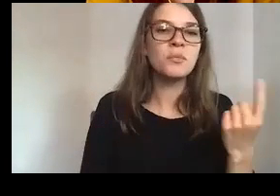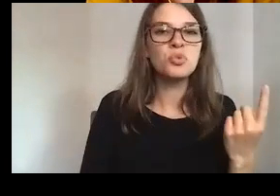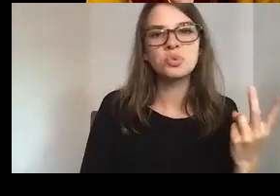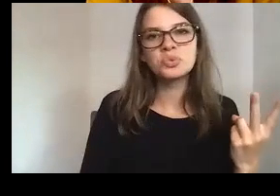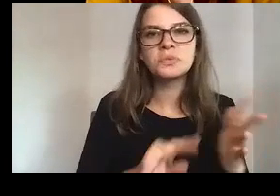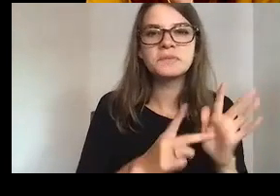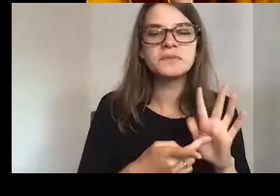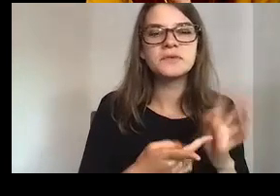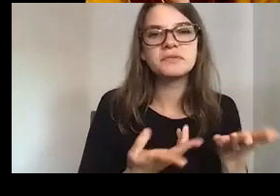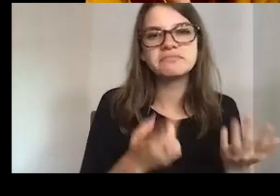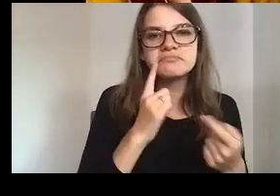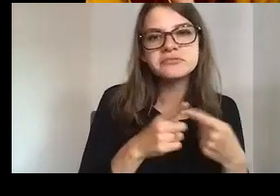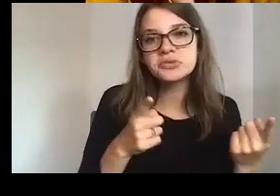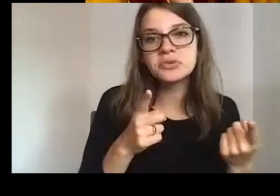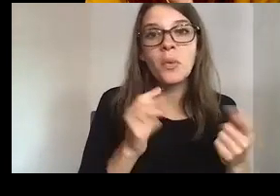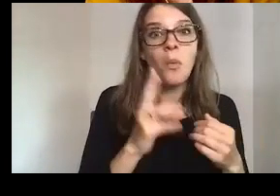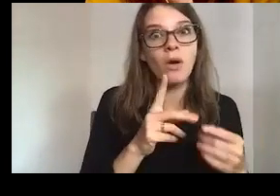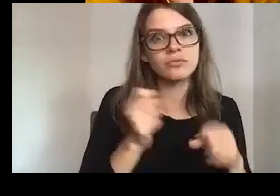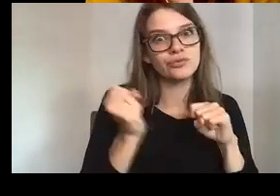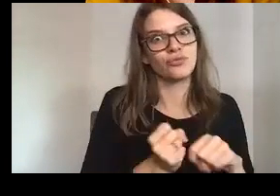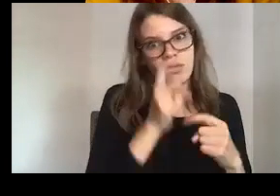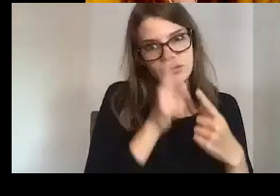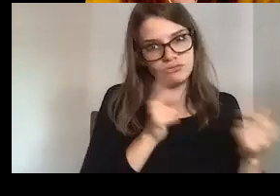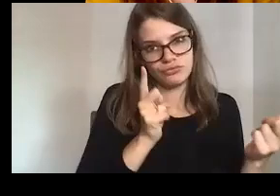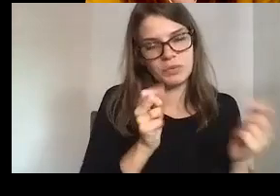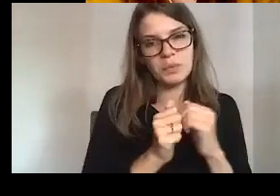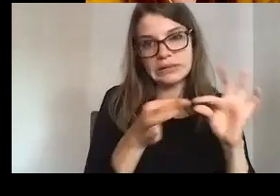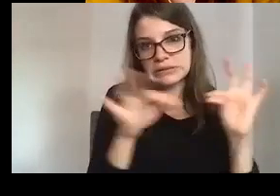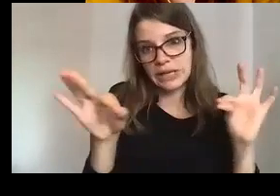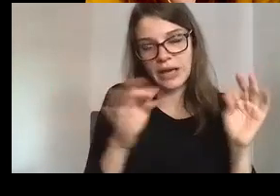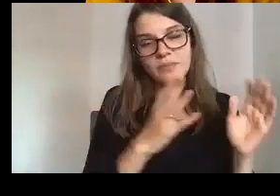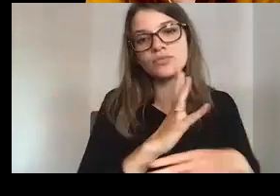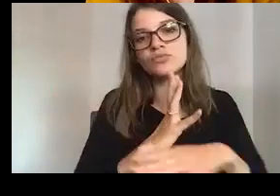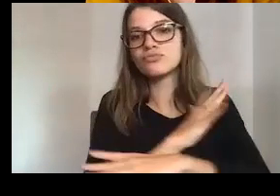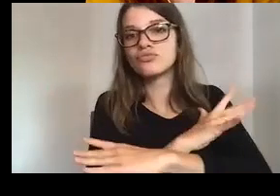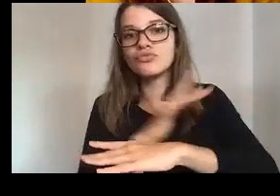disagree or strongly disagree with this statement all the way ranging up to four or five meaning